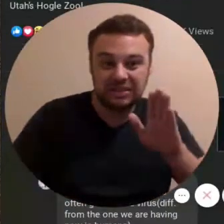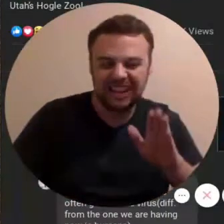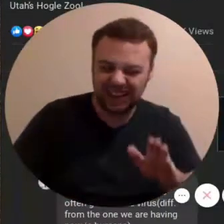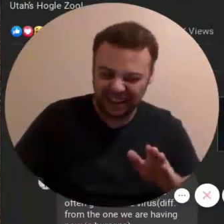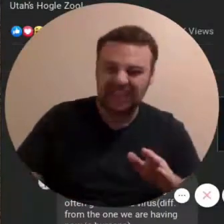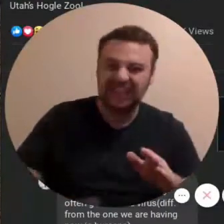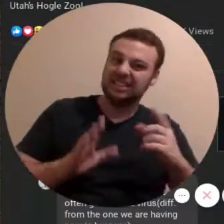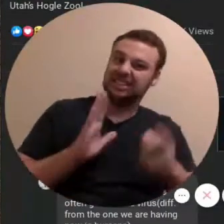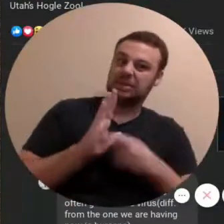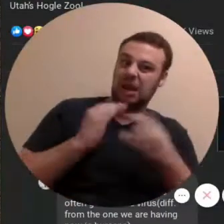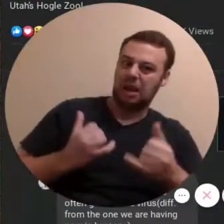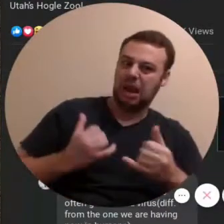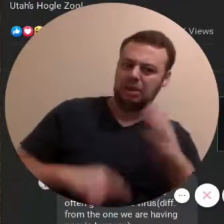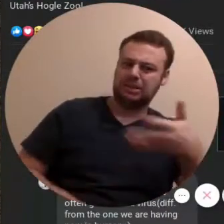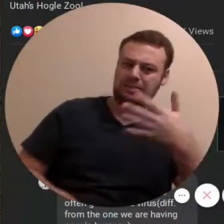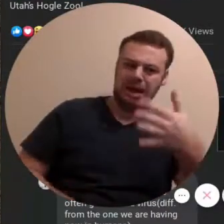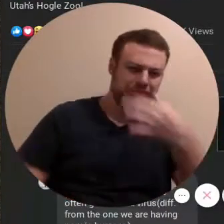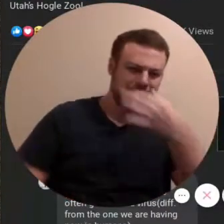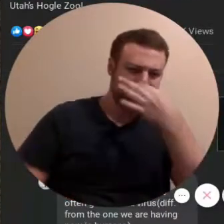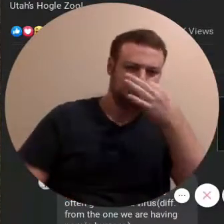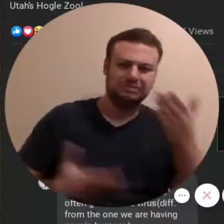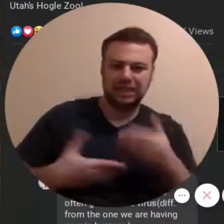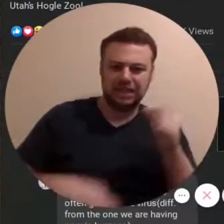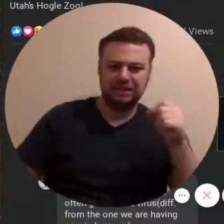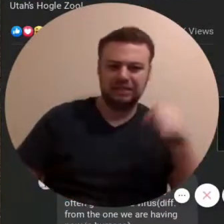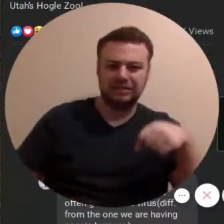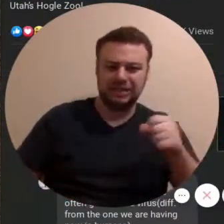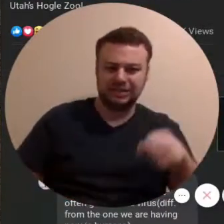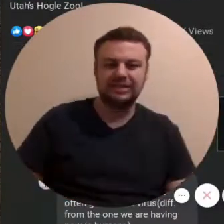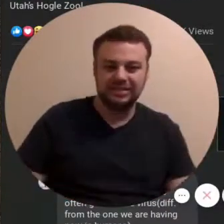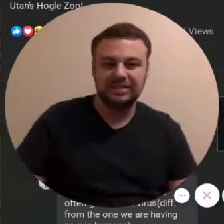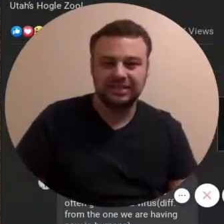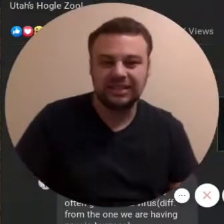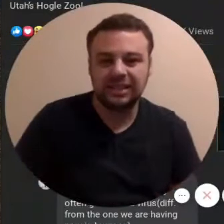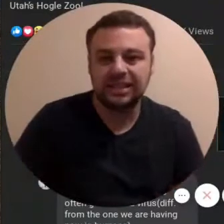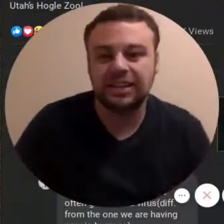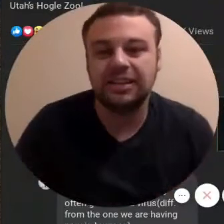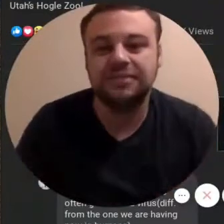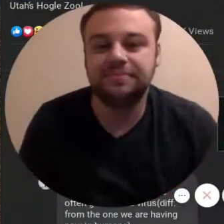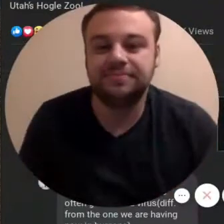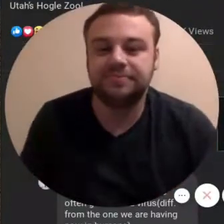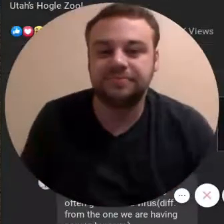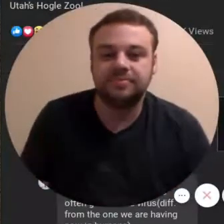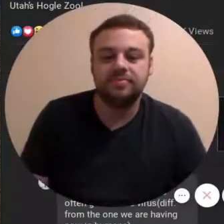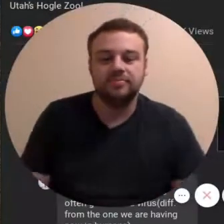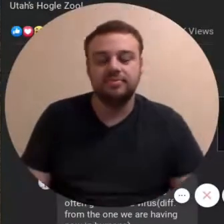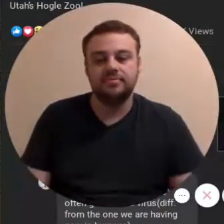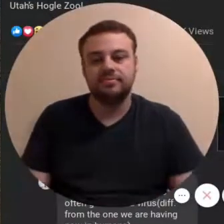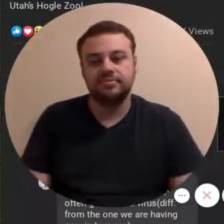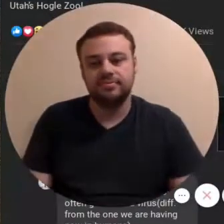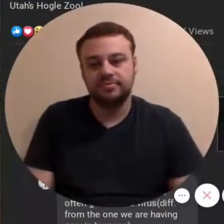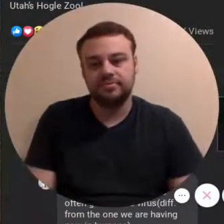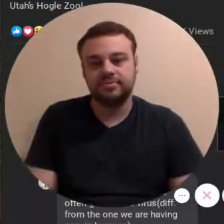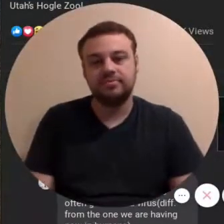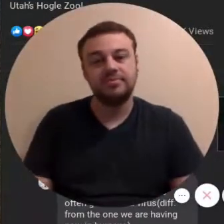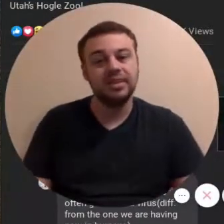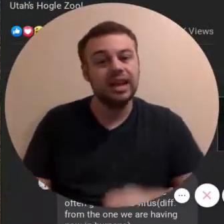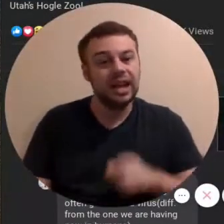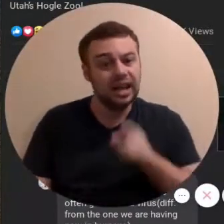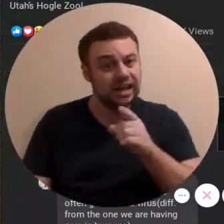Stephanie: I definitely would not ask the question "Can I have one as a pet?" Come smell what they smell like. Gwen: And they're very good jumpers, as well- and climbers.